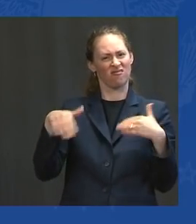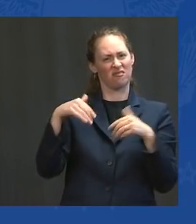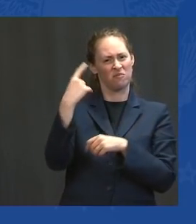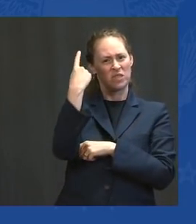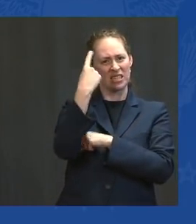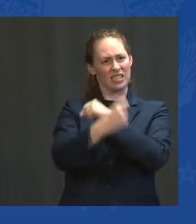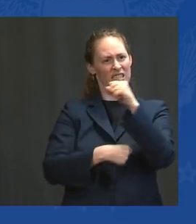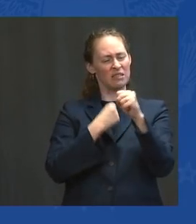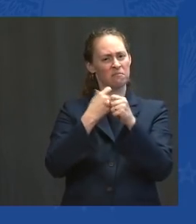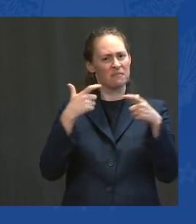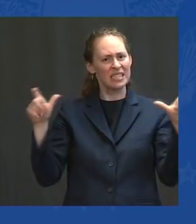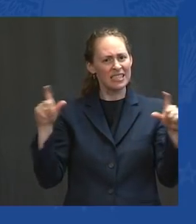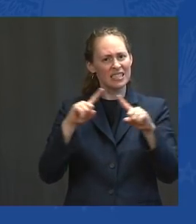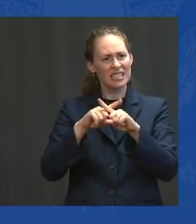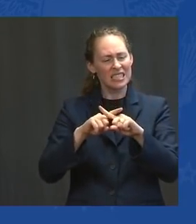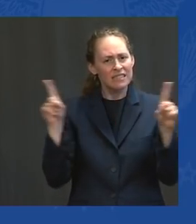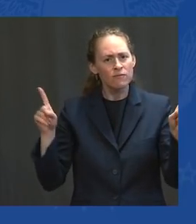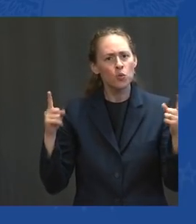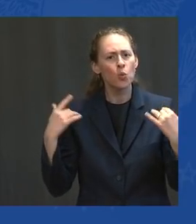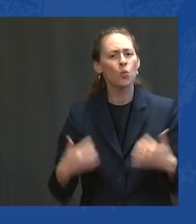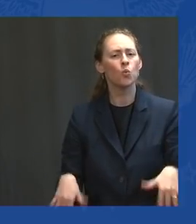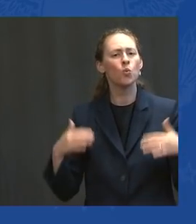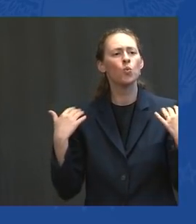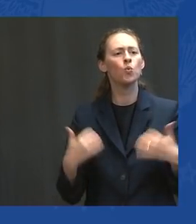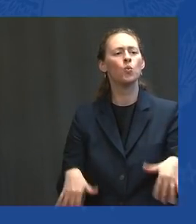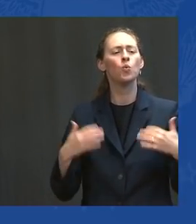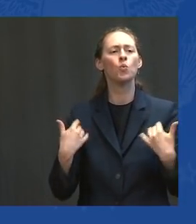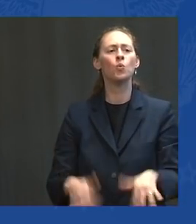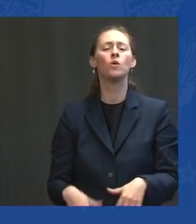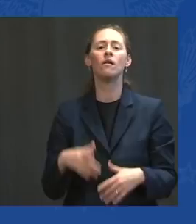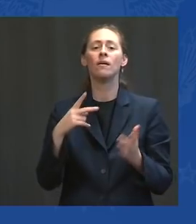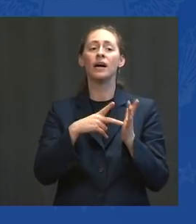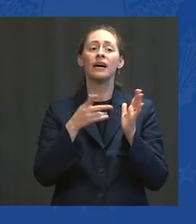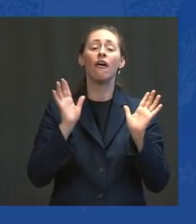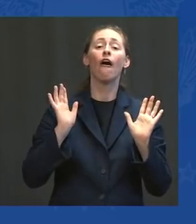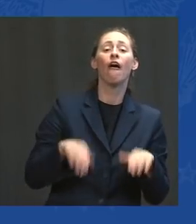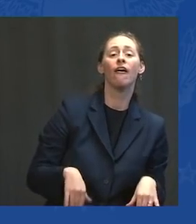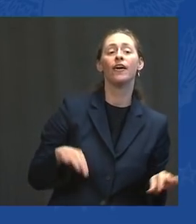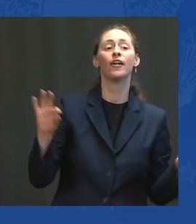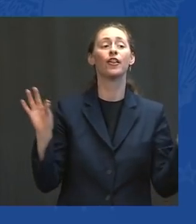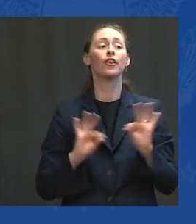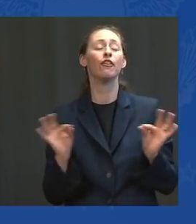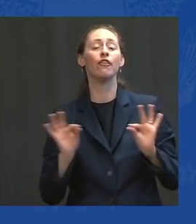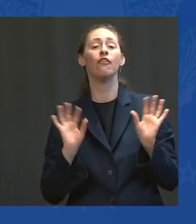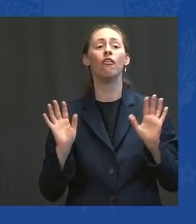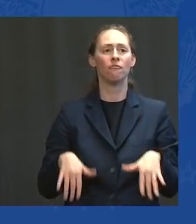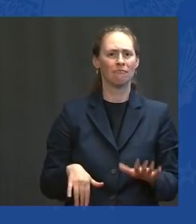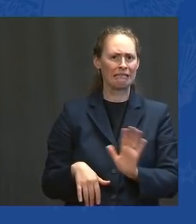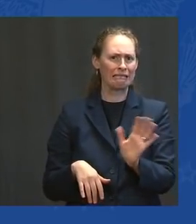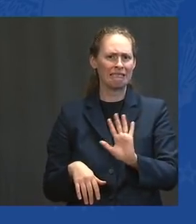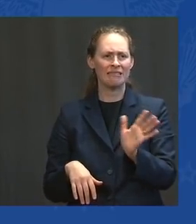We can't get complacent now. The best thing you can do to protect yourself and your family